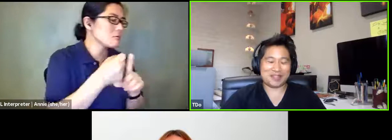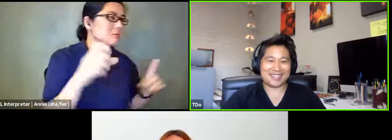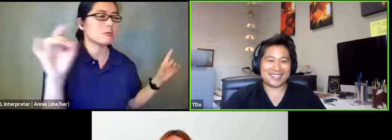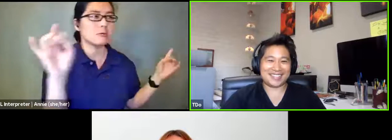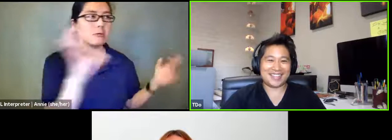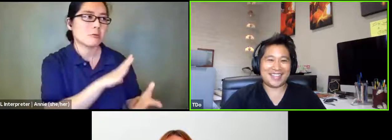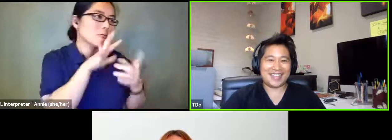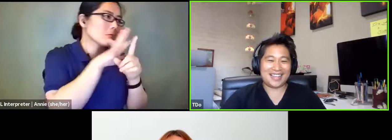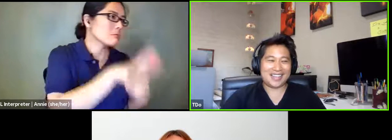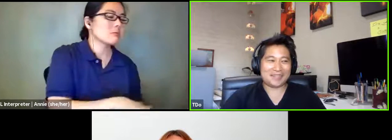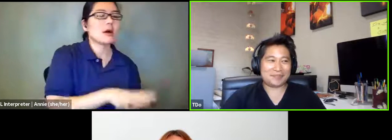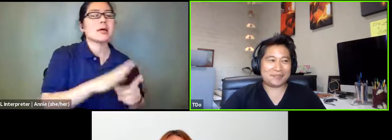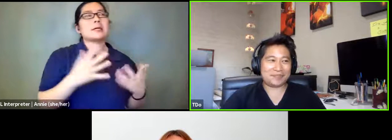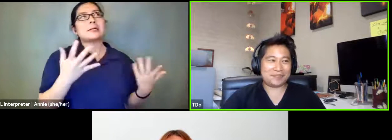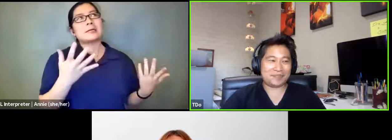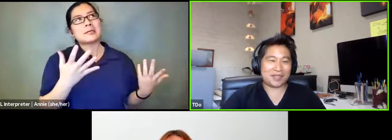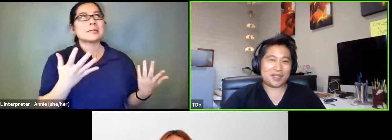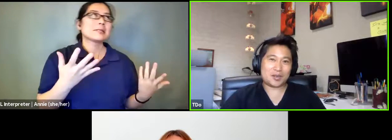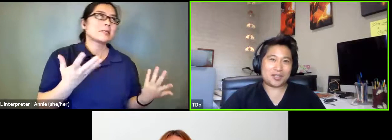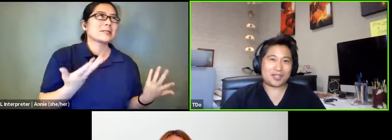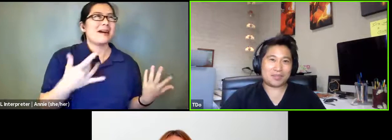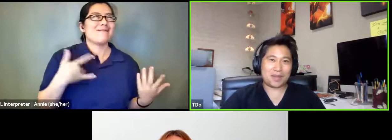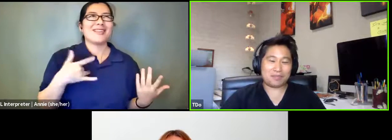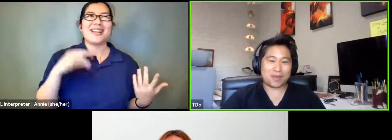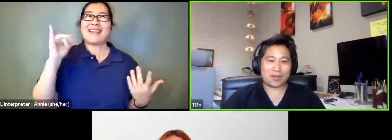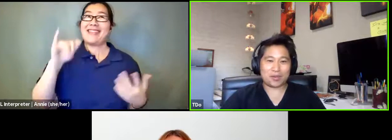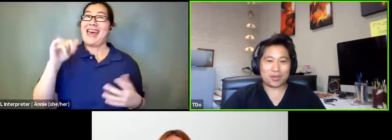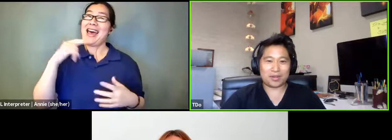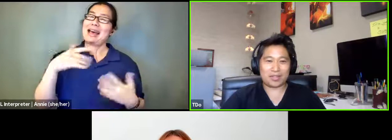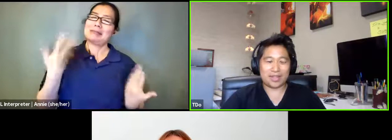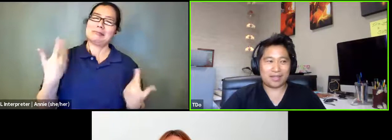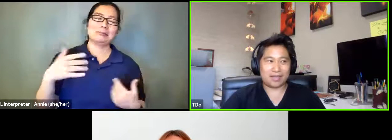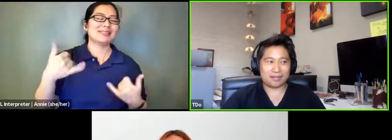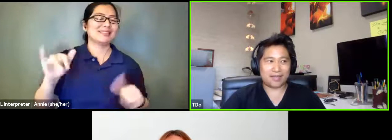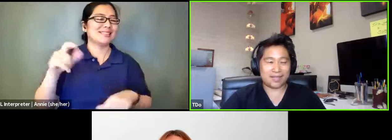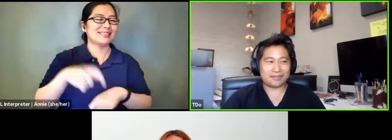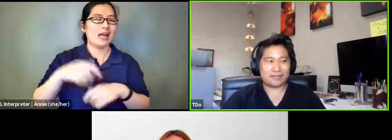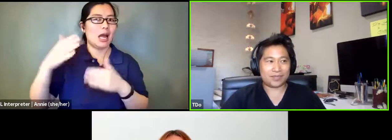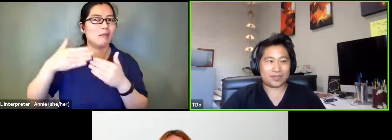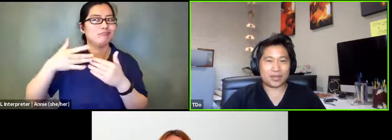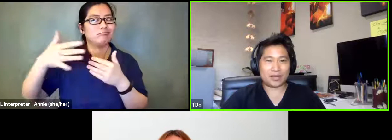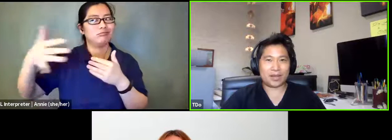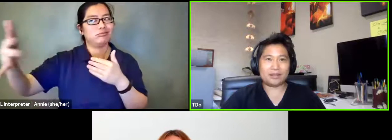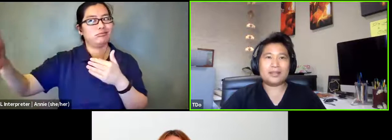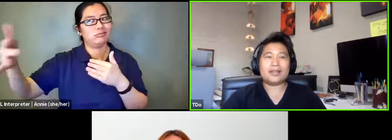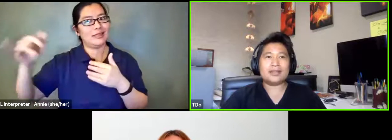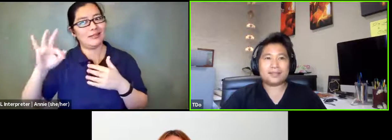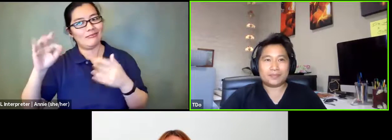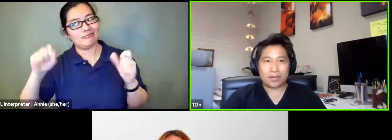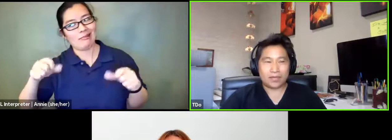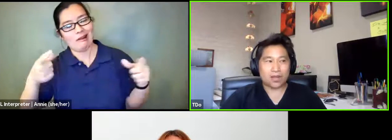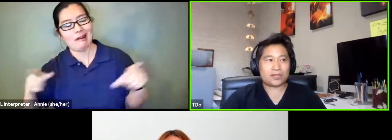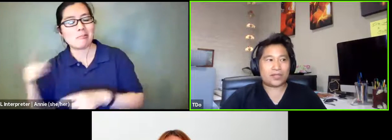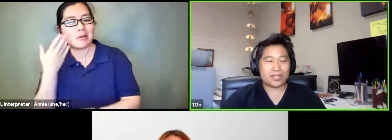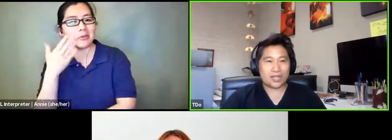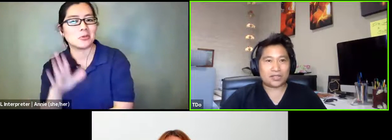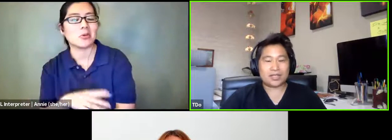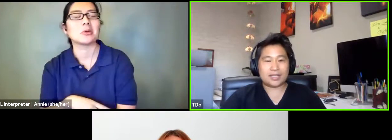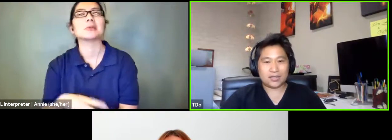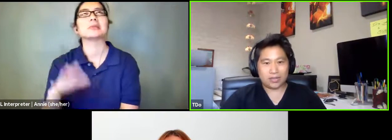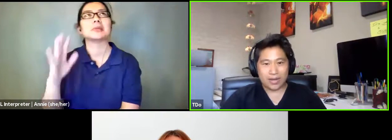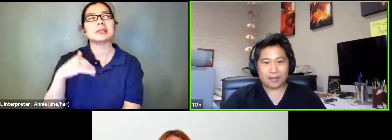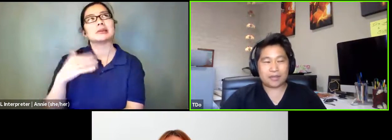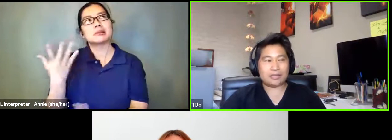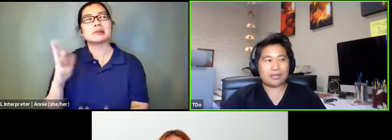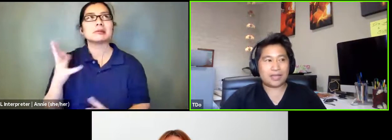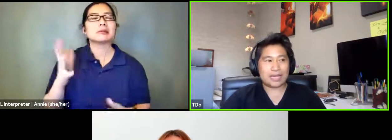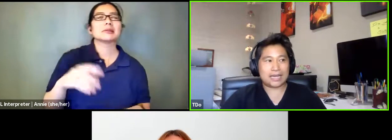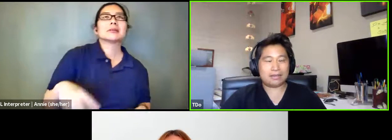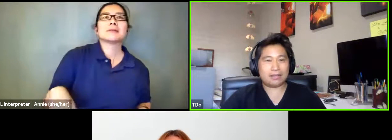be honest. In terms of my micro world, I think to reiterate, if conversations continue to happen and